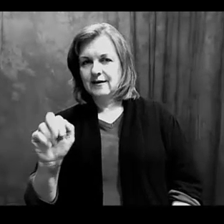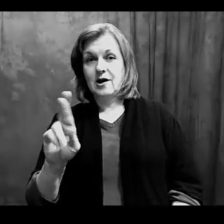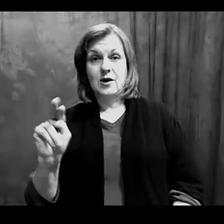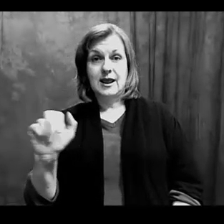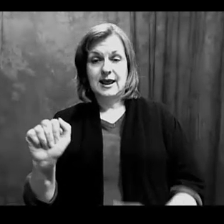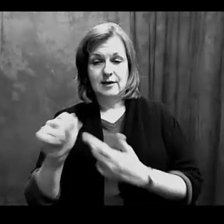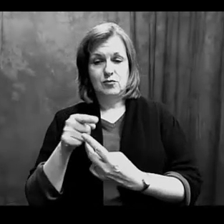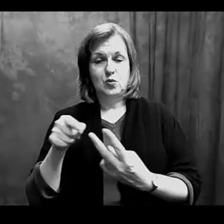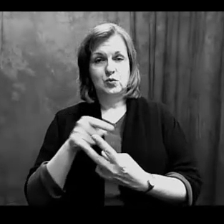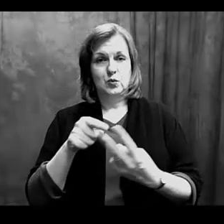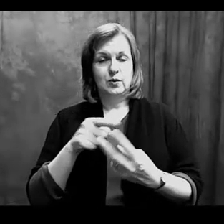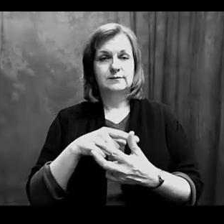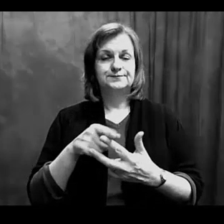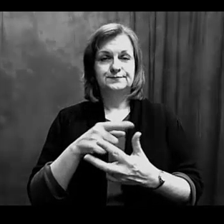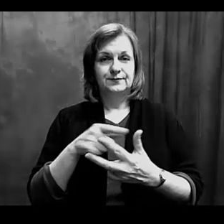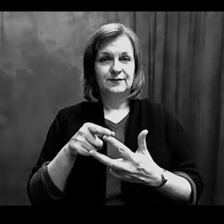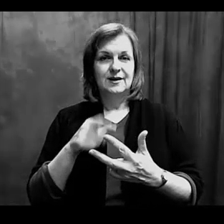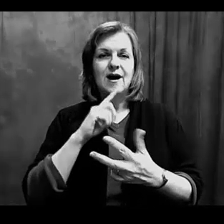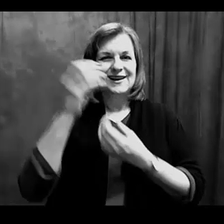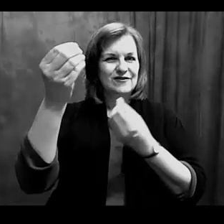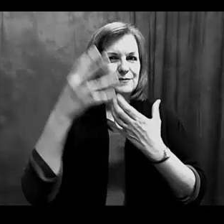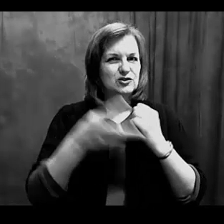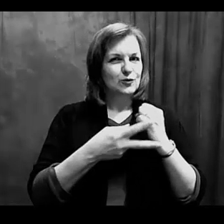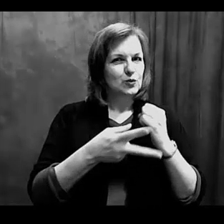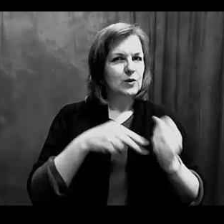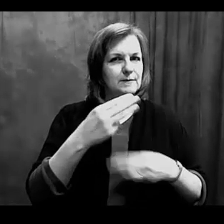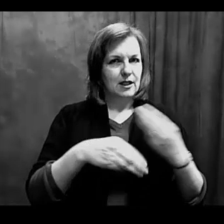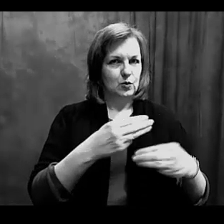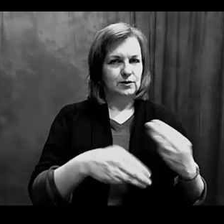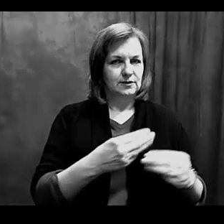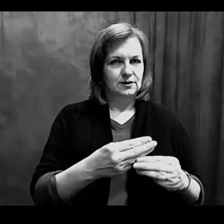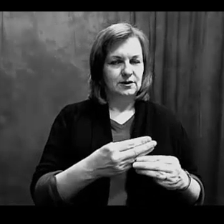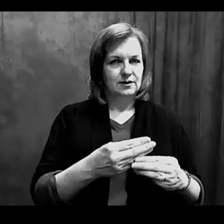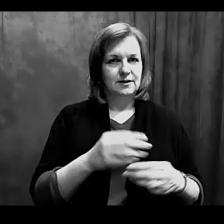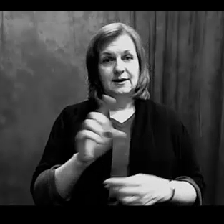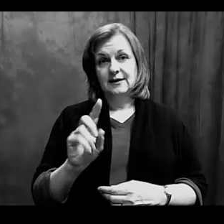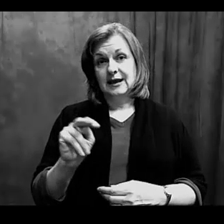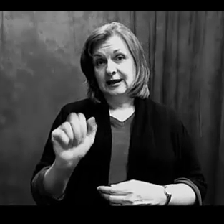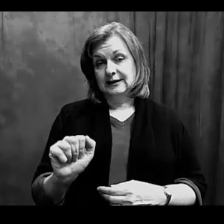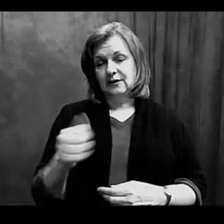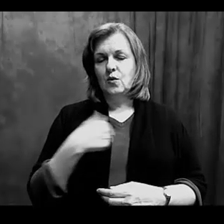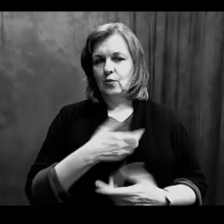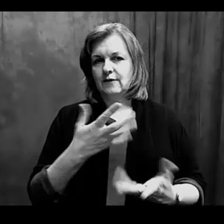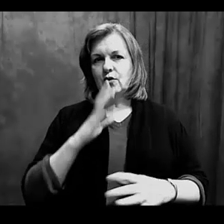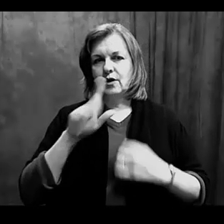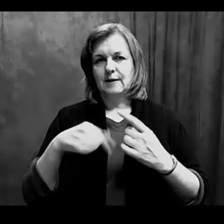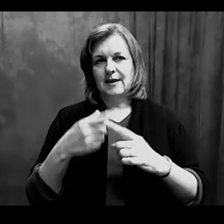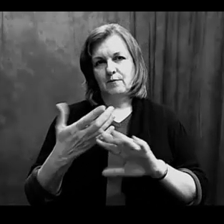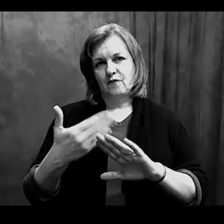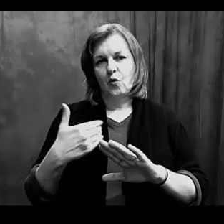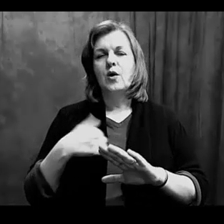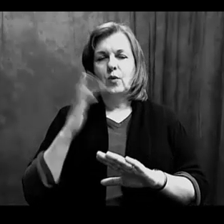base associated with it and we're gonna build these we build them into